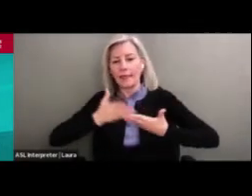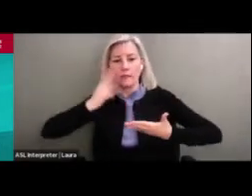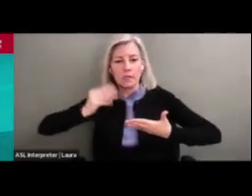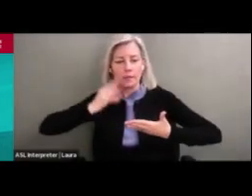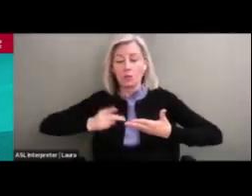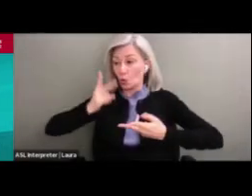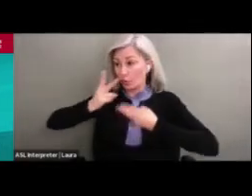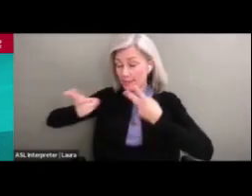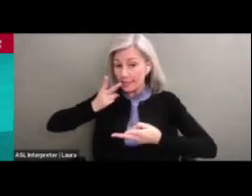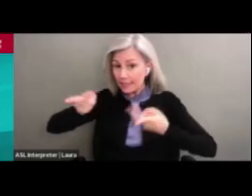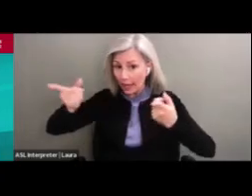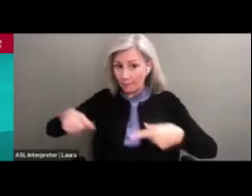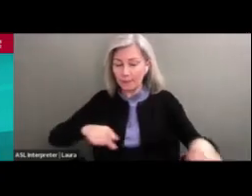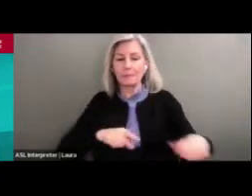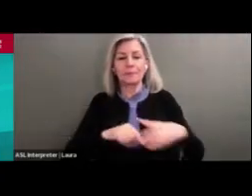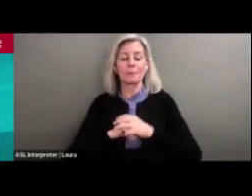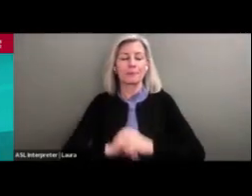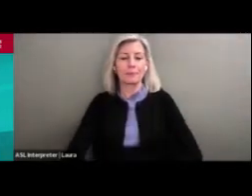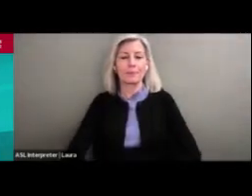These are great places to bring questions and concerns